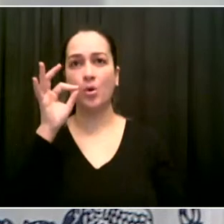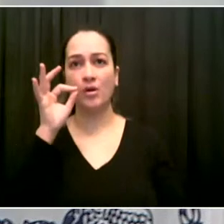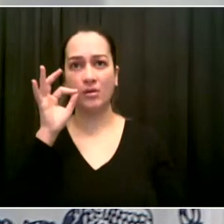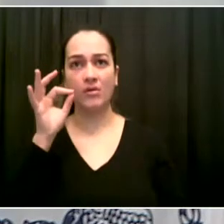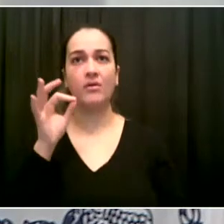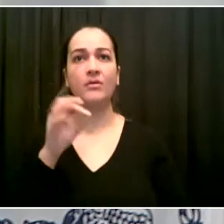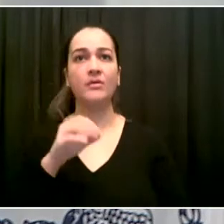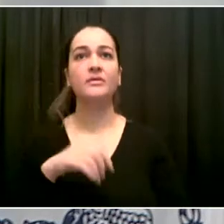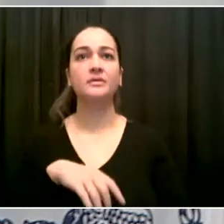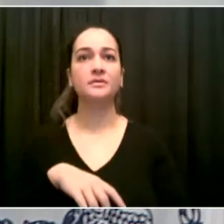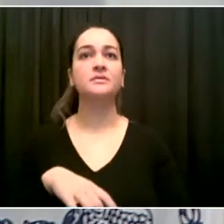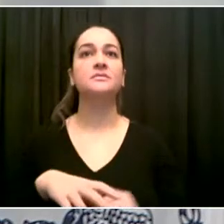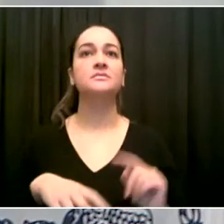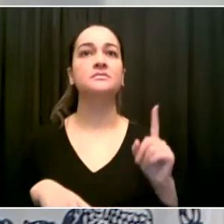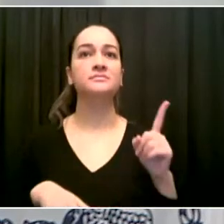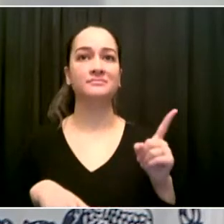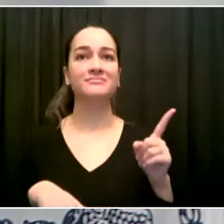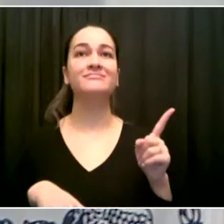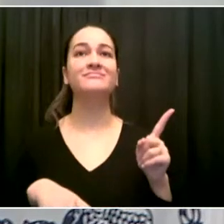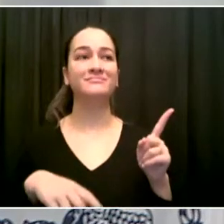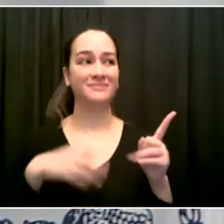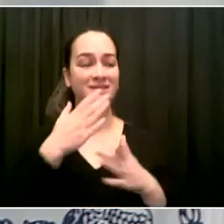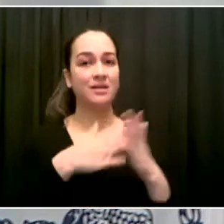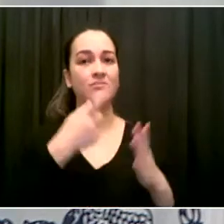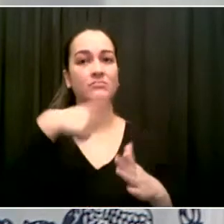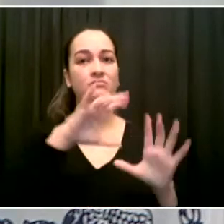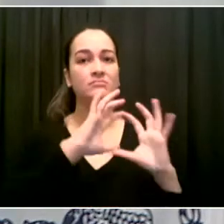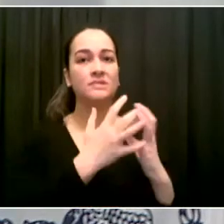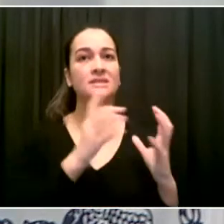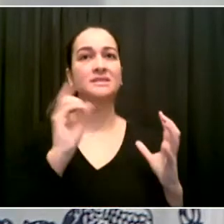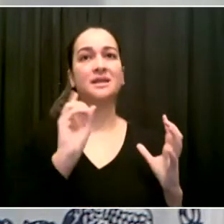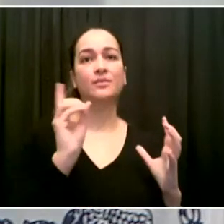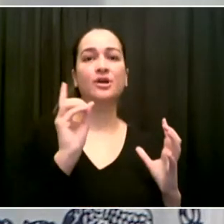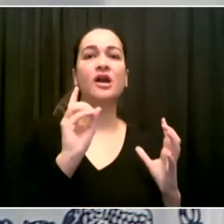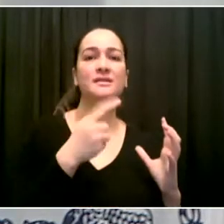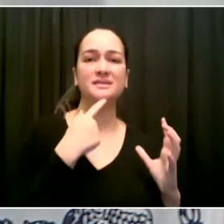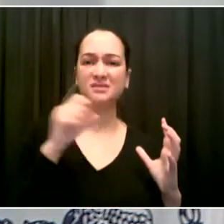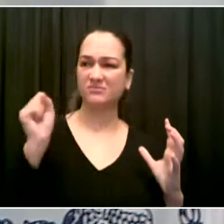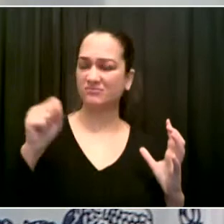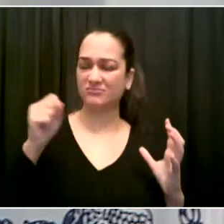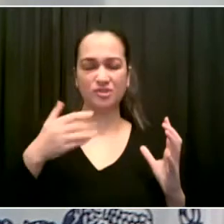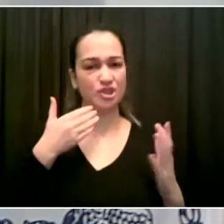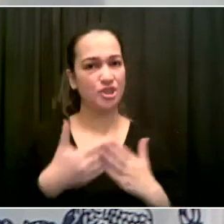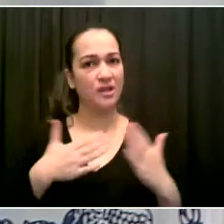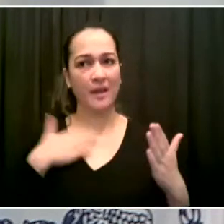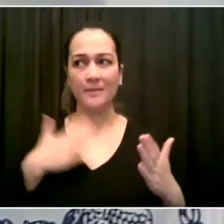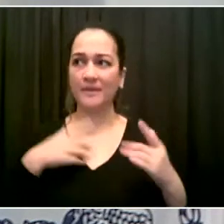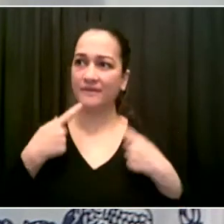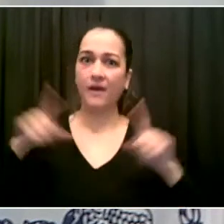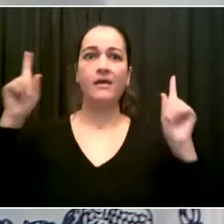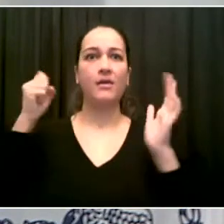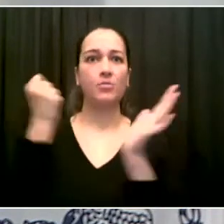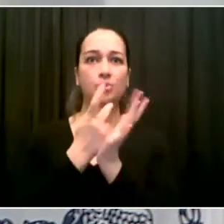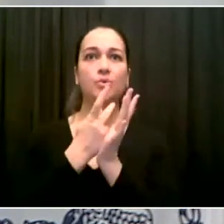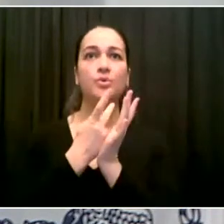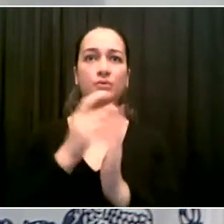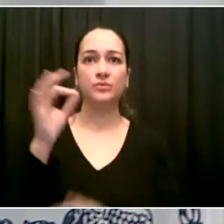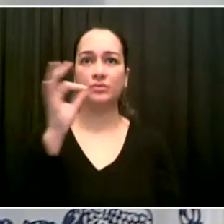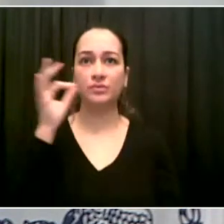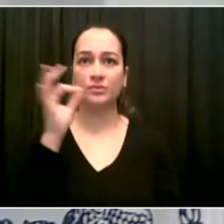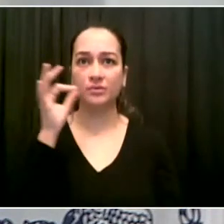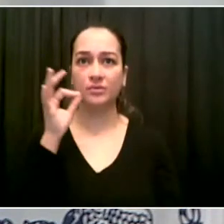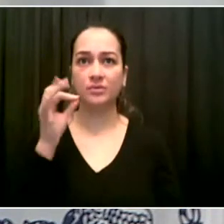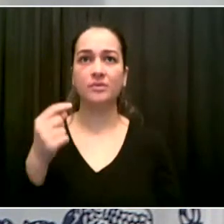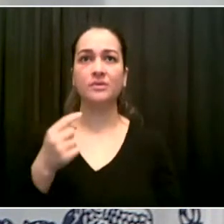THE WEEKEND,